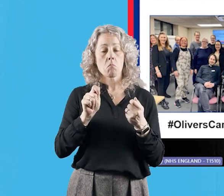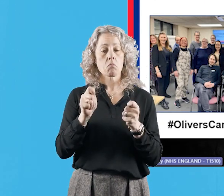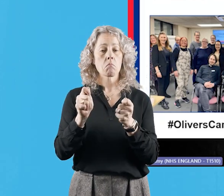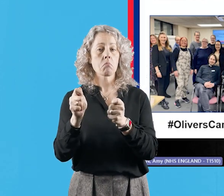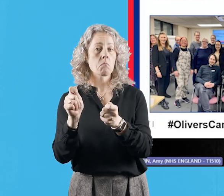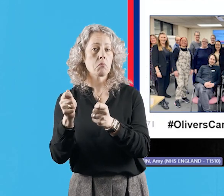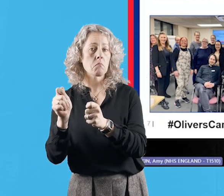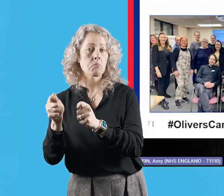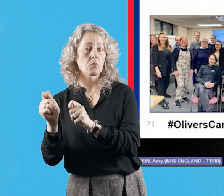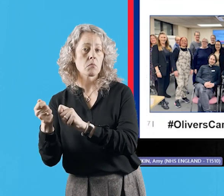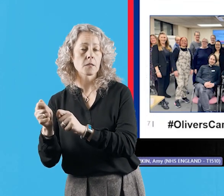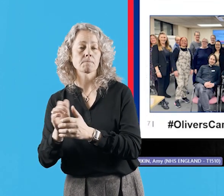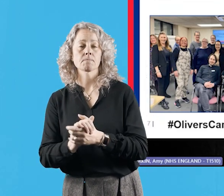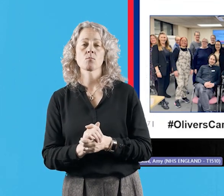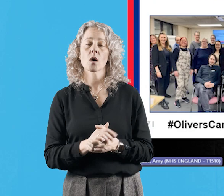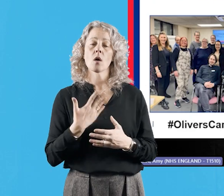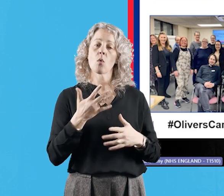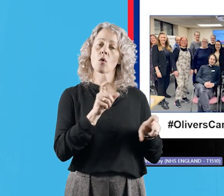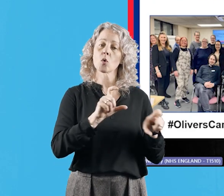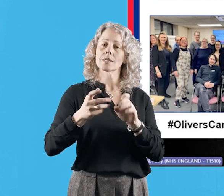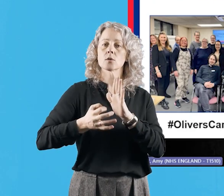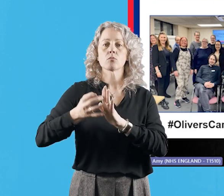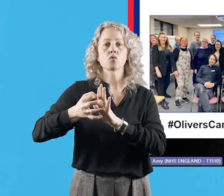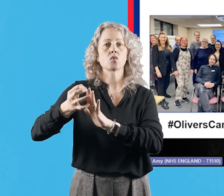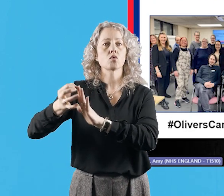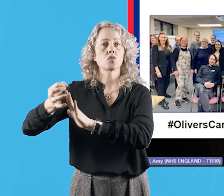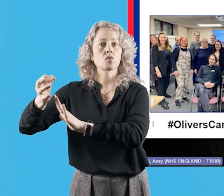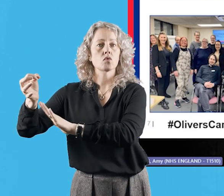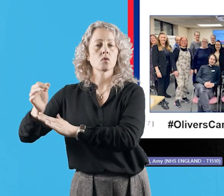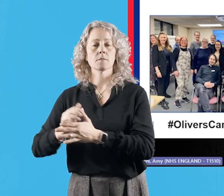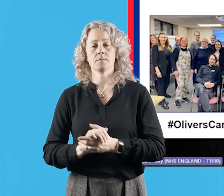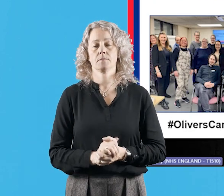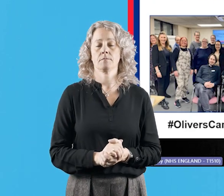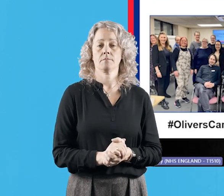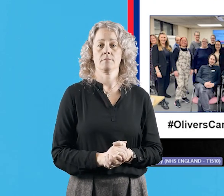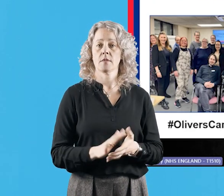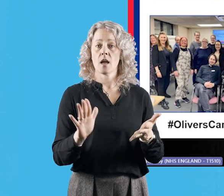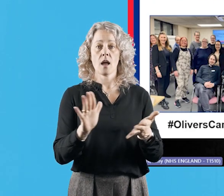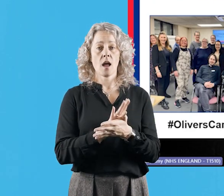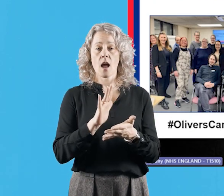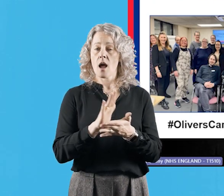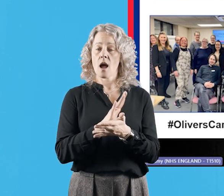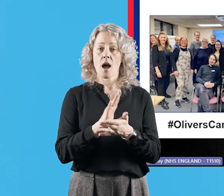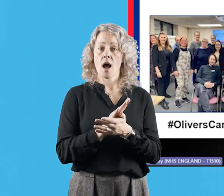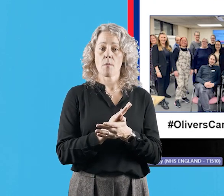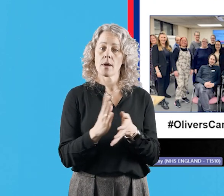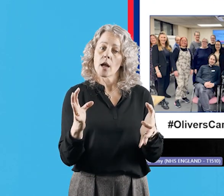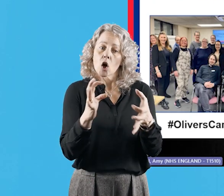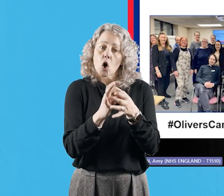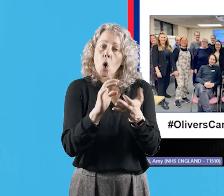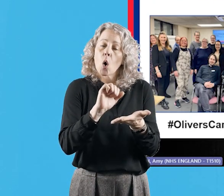the training and we're looking at that kind of continuous improvement model. You know, we're more than happy to keep